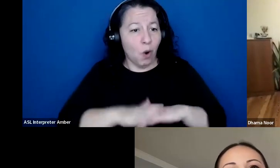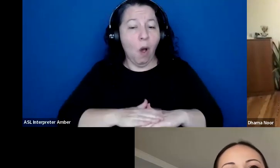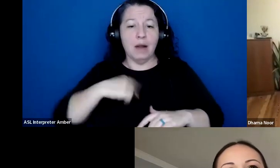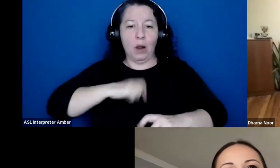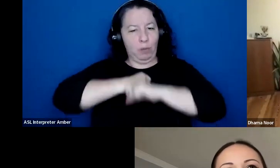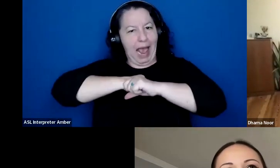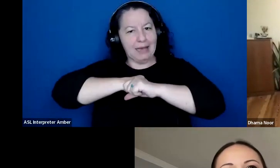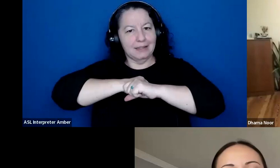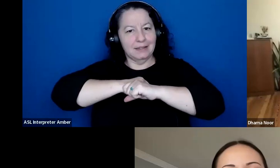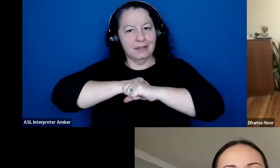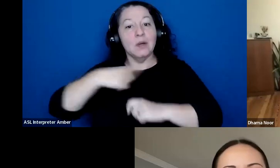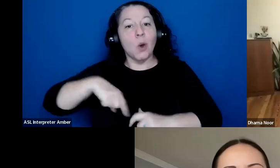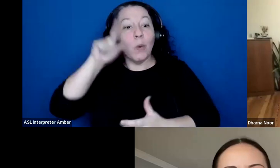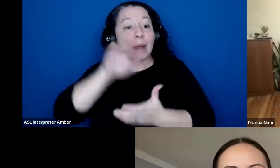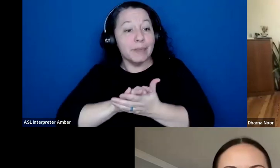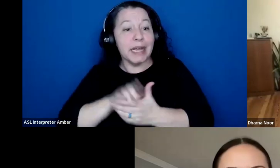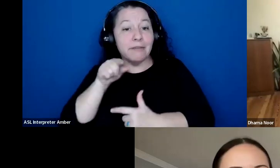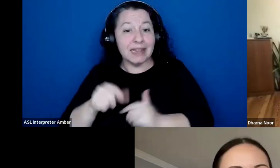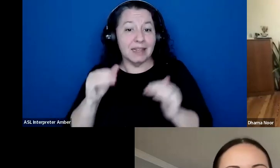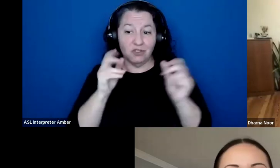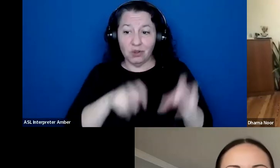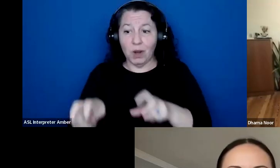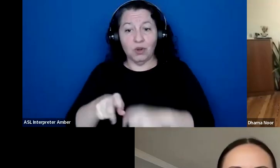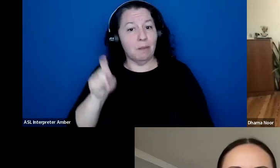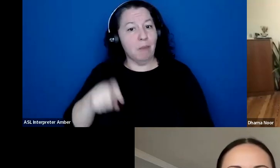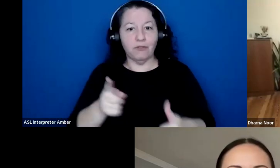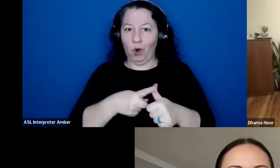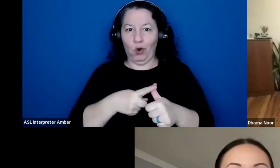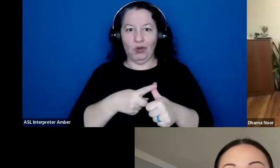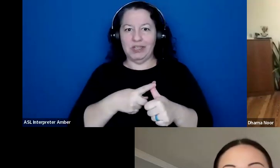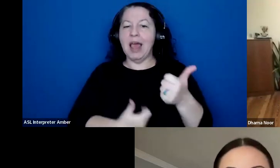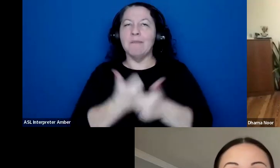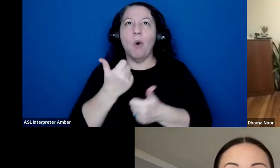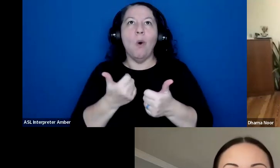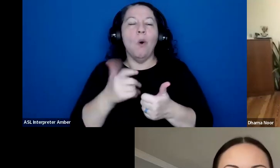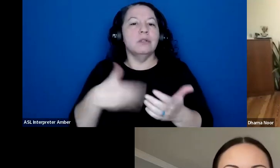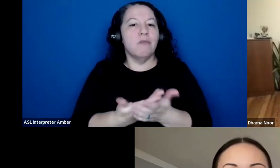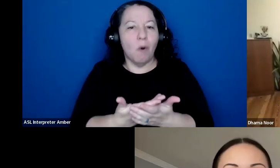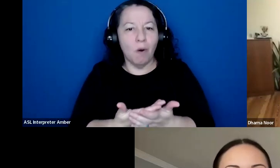And so, you know, we believe that this just transition must first and foremost be about land back.